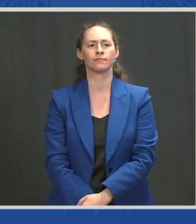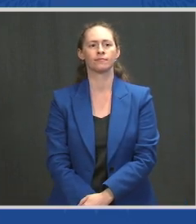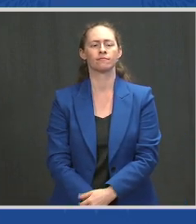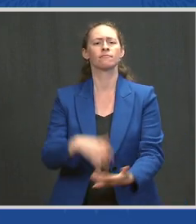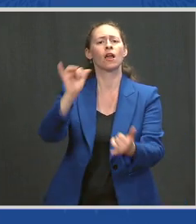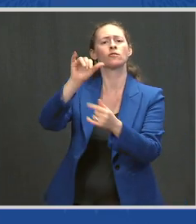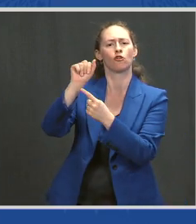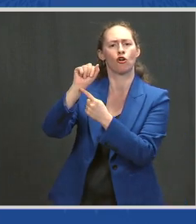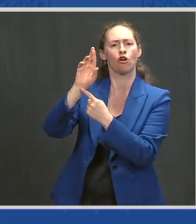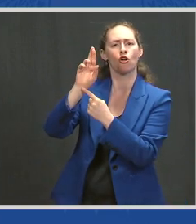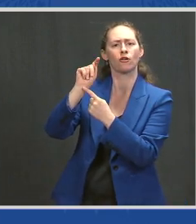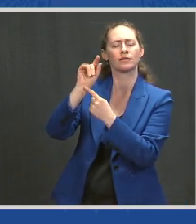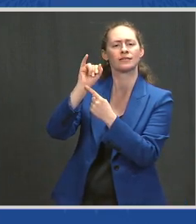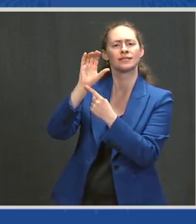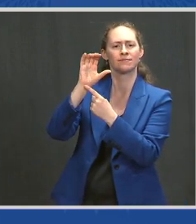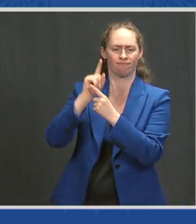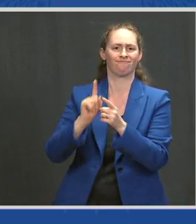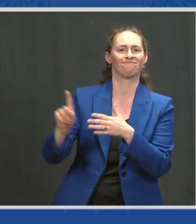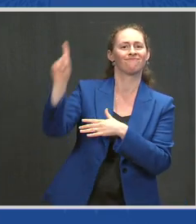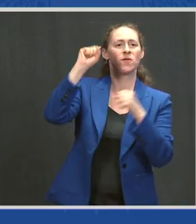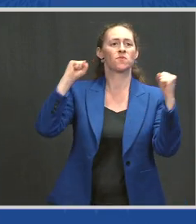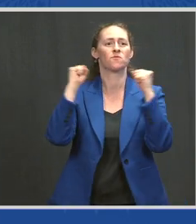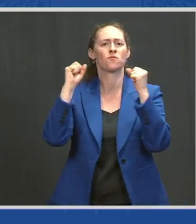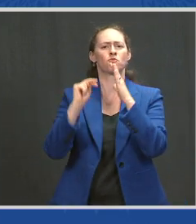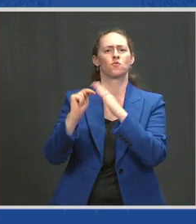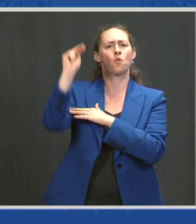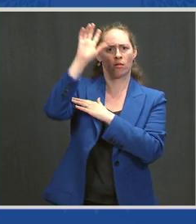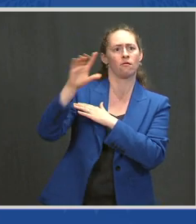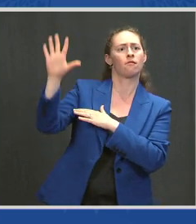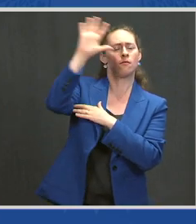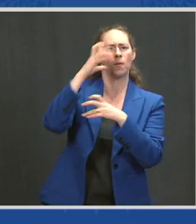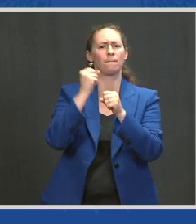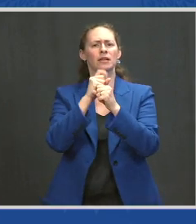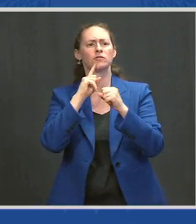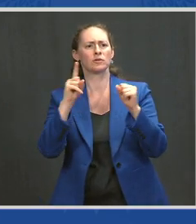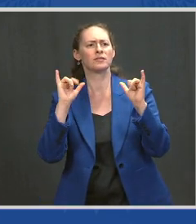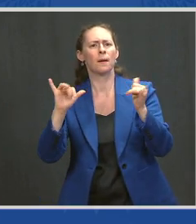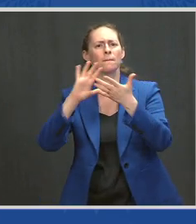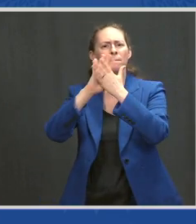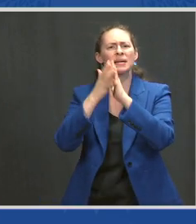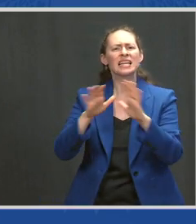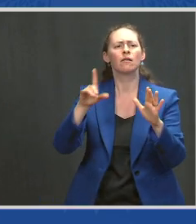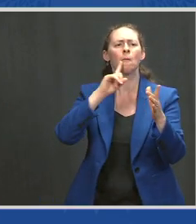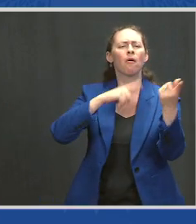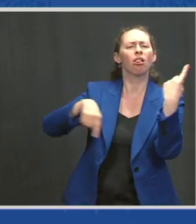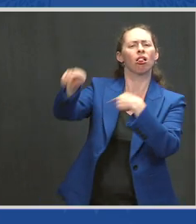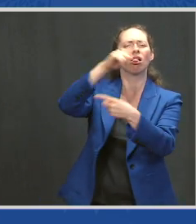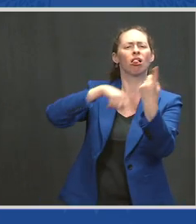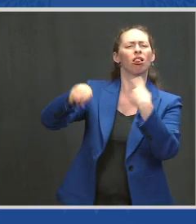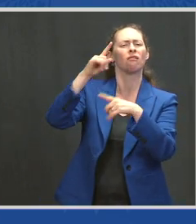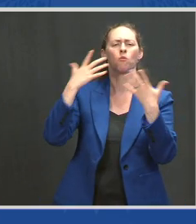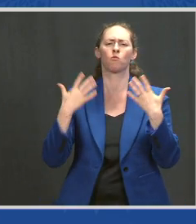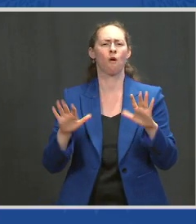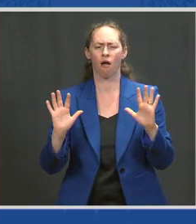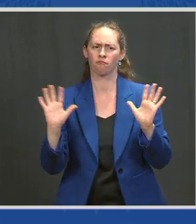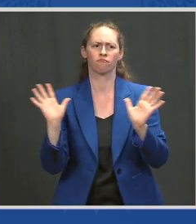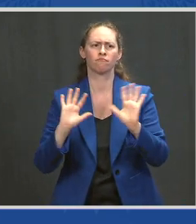I caught part of President's -- Putin's press conference, and he talked about the need for us